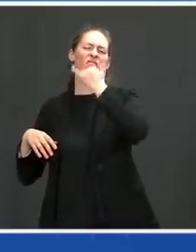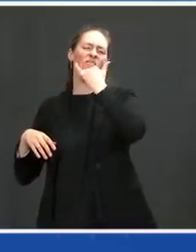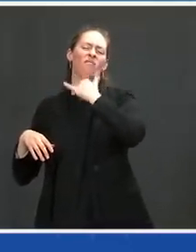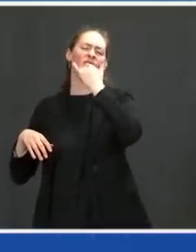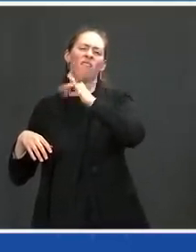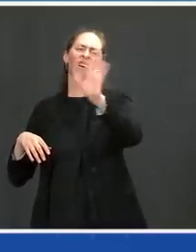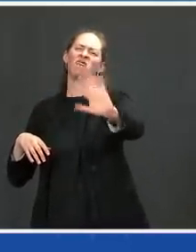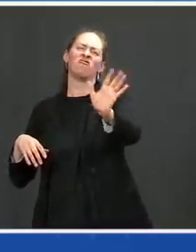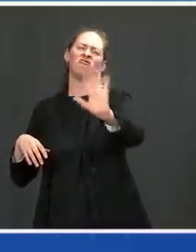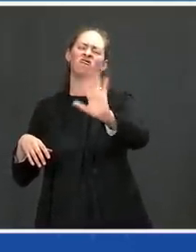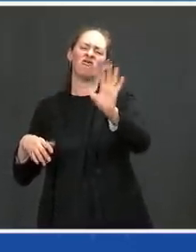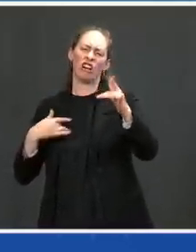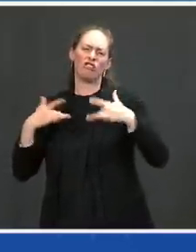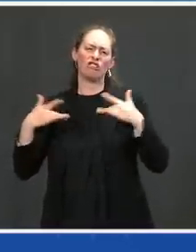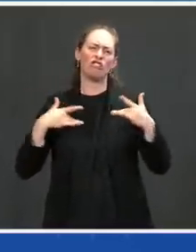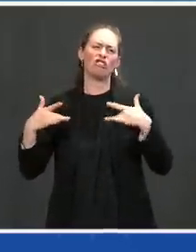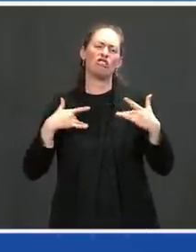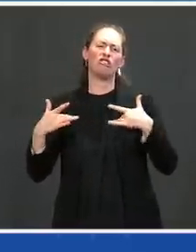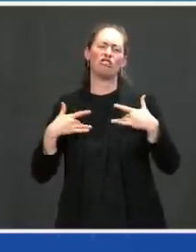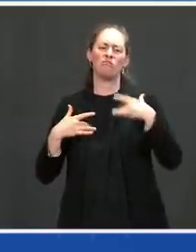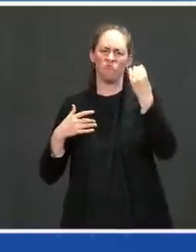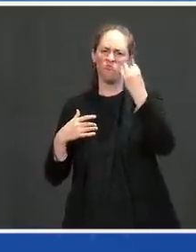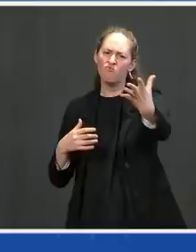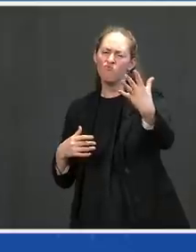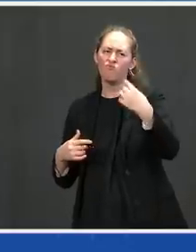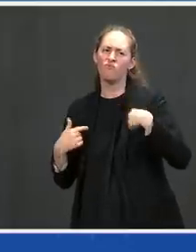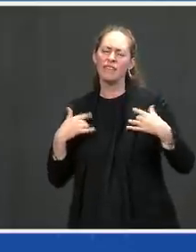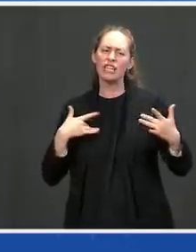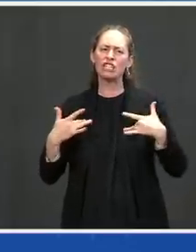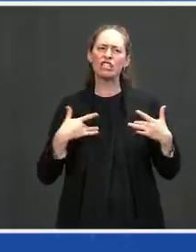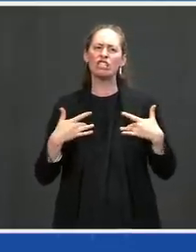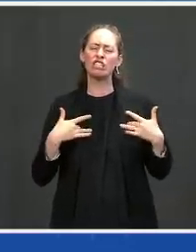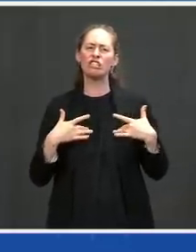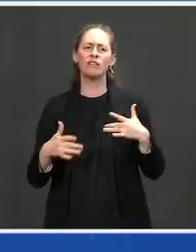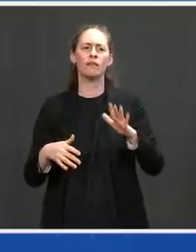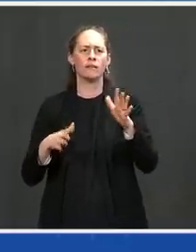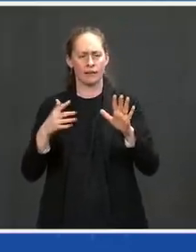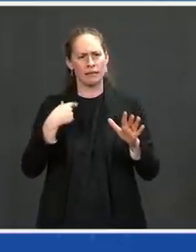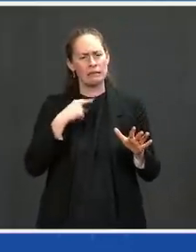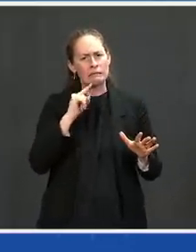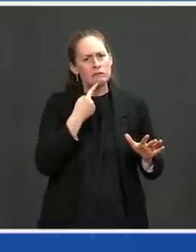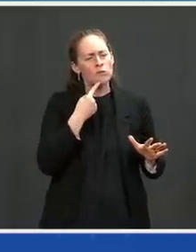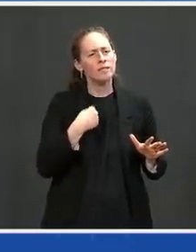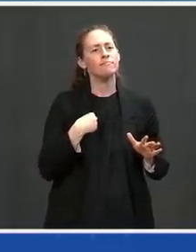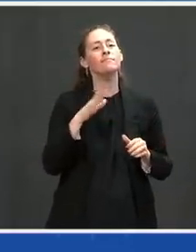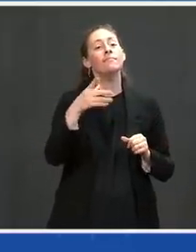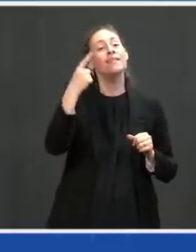I'm concerned -- look, I meant what I said when I ran. And a lot of you still think I'm wrong, and I respect that.